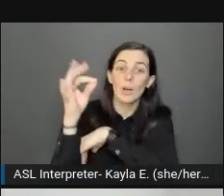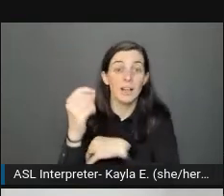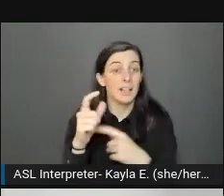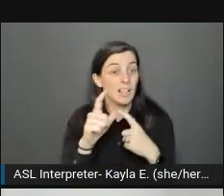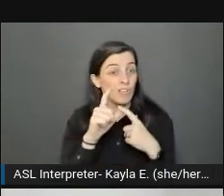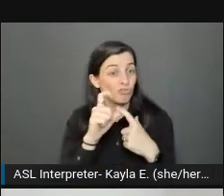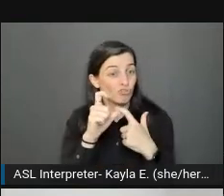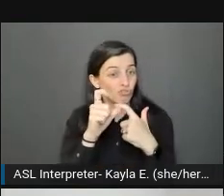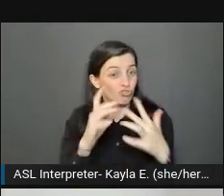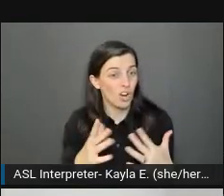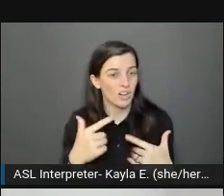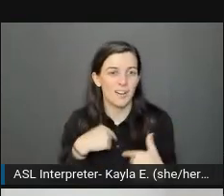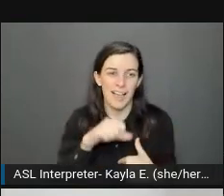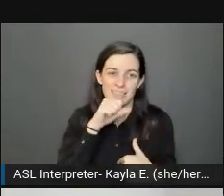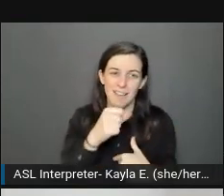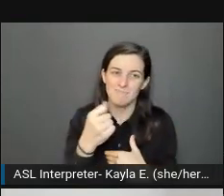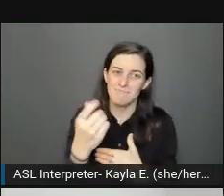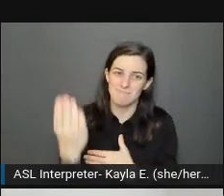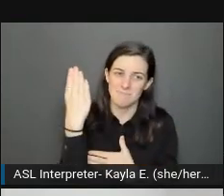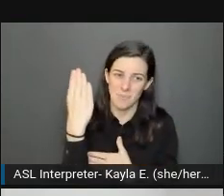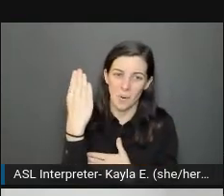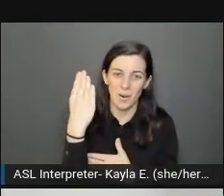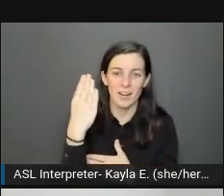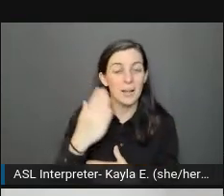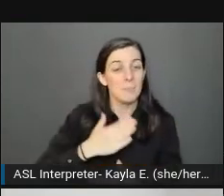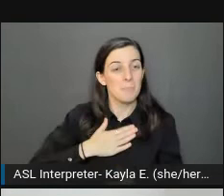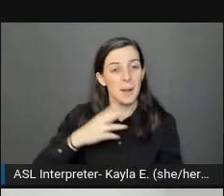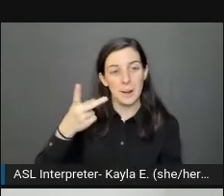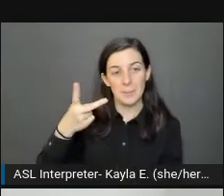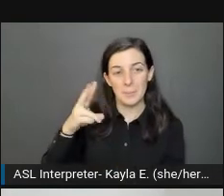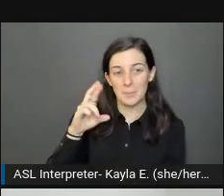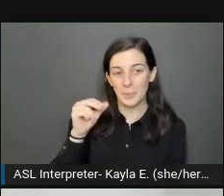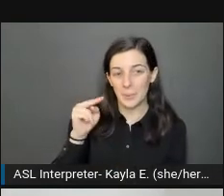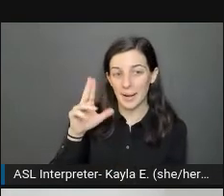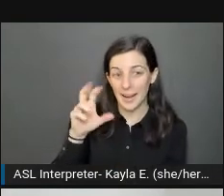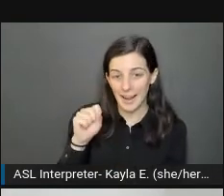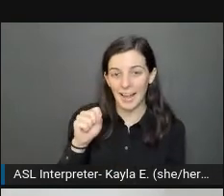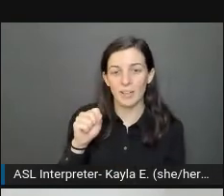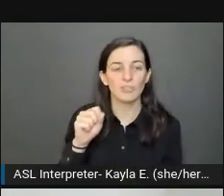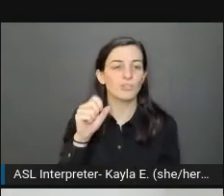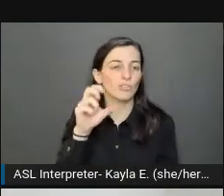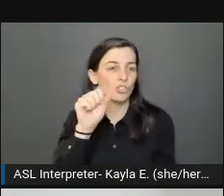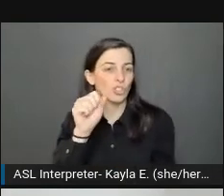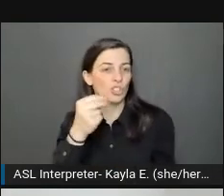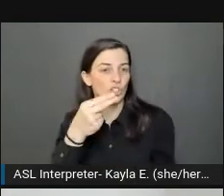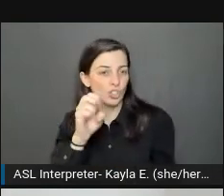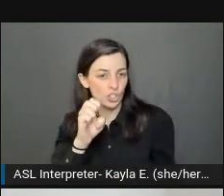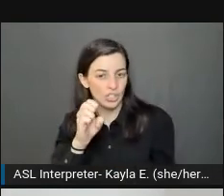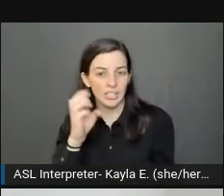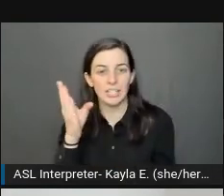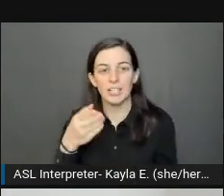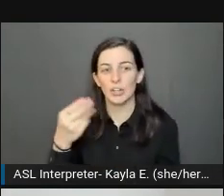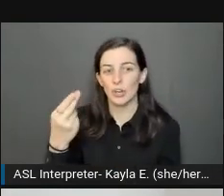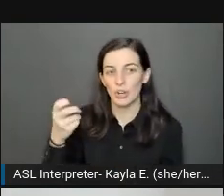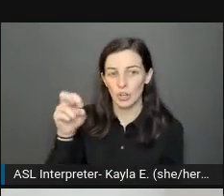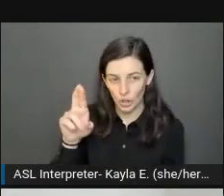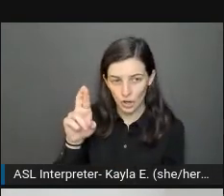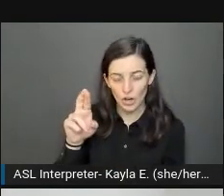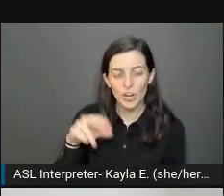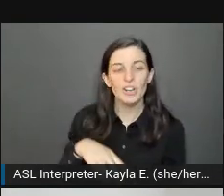I go by the pronouns she and her, but you'll likely hear me answering to the word Ima, which is Hebrew word for mom, more likely than not.